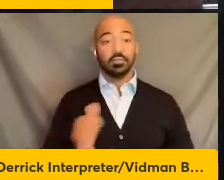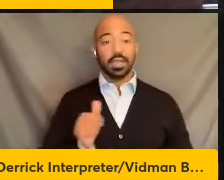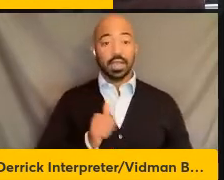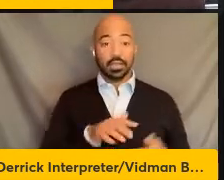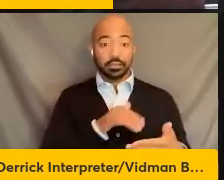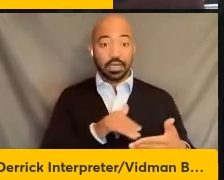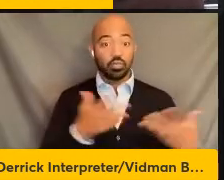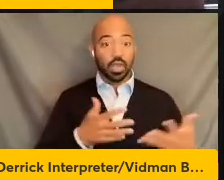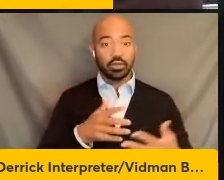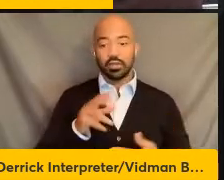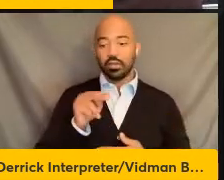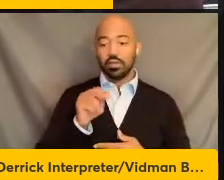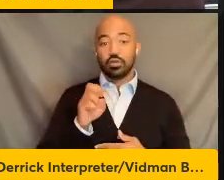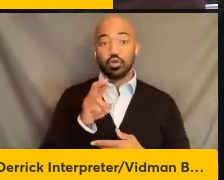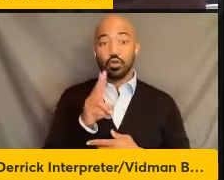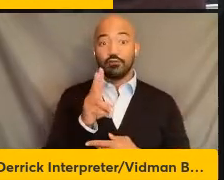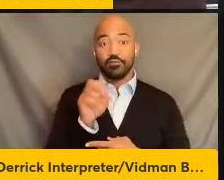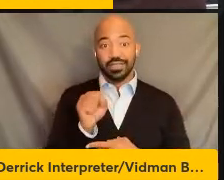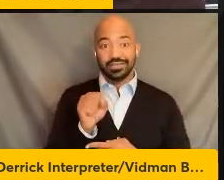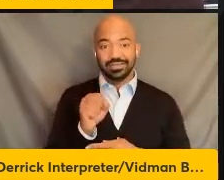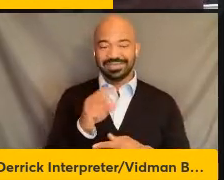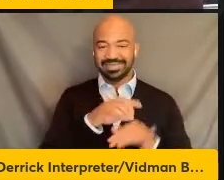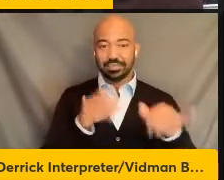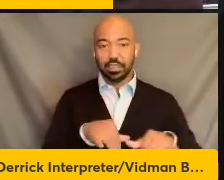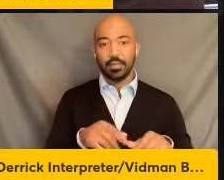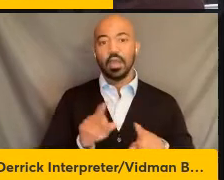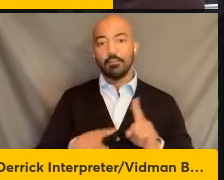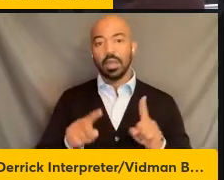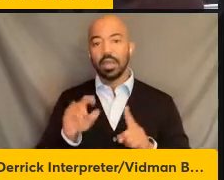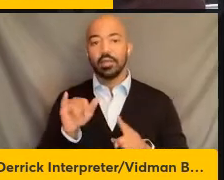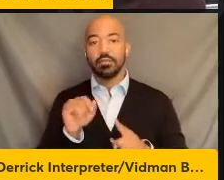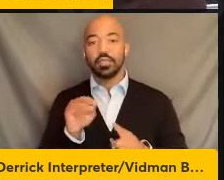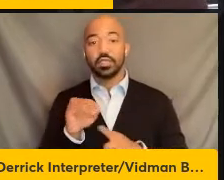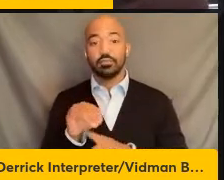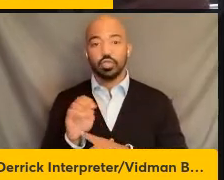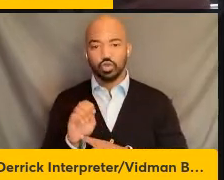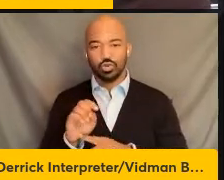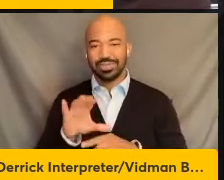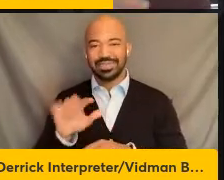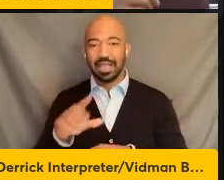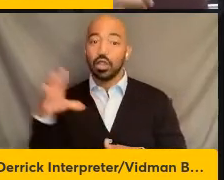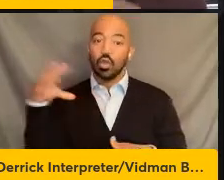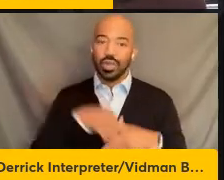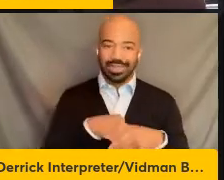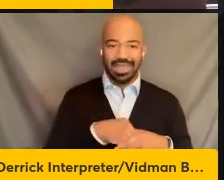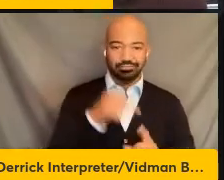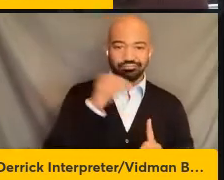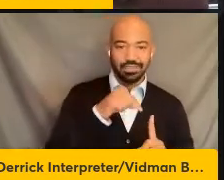system, but I studied the immune cells of the primary immune cell in the nervous system, the myeloid cell, the microbiota